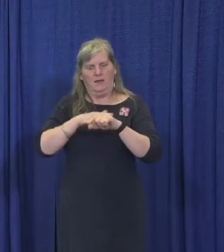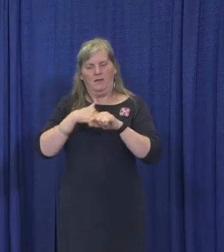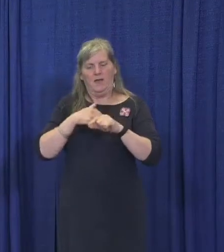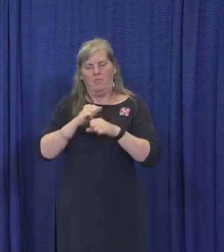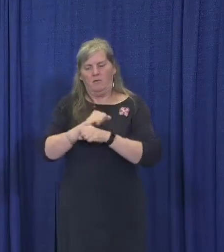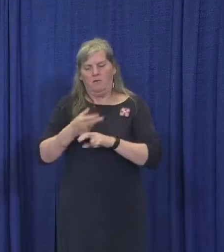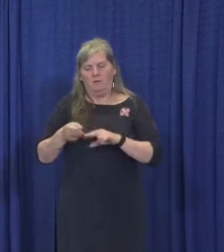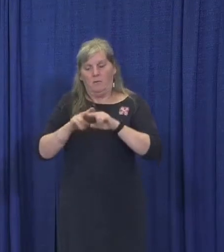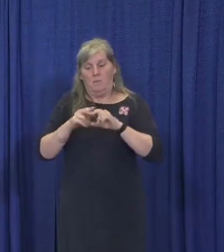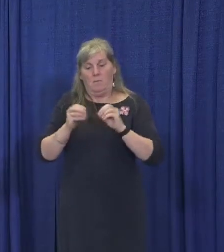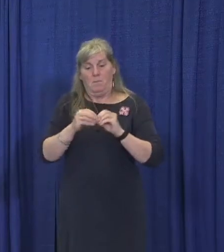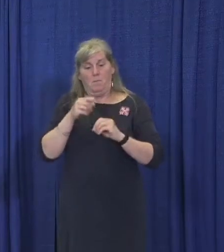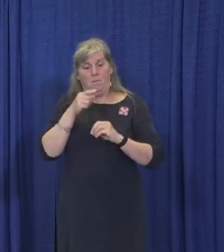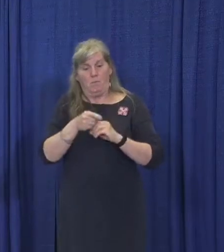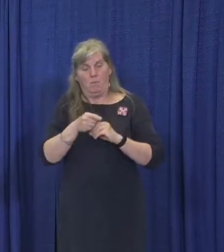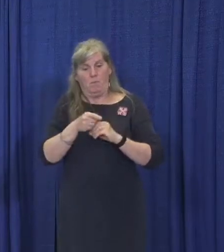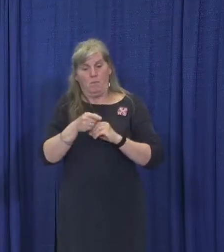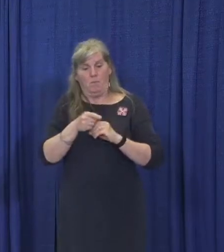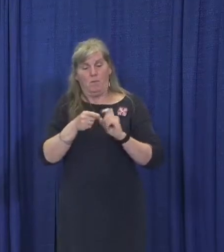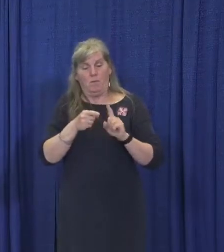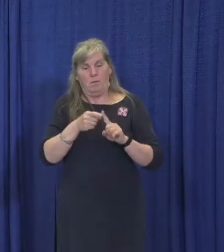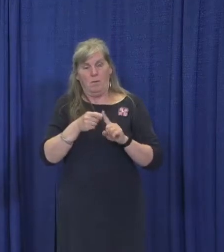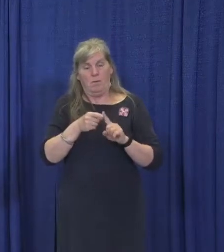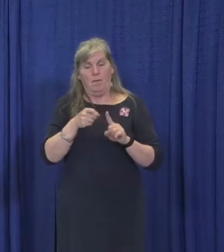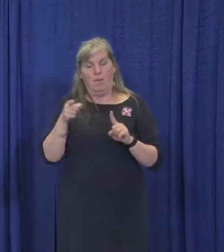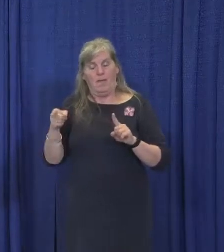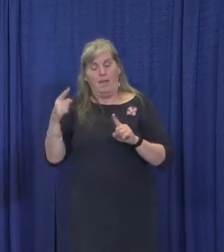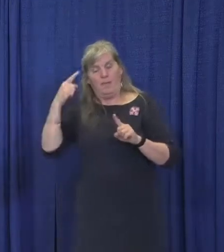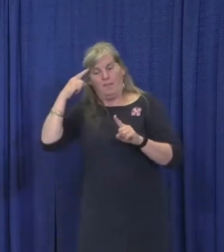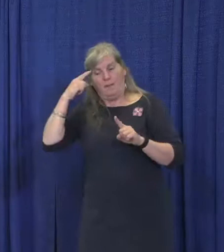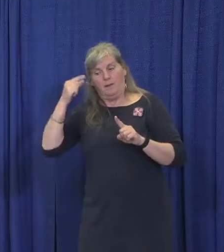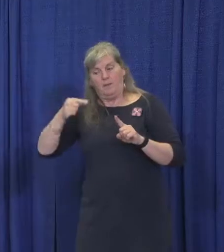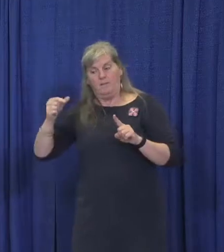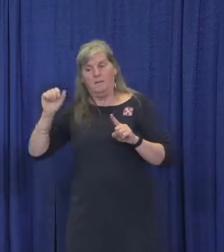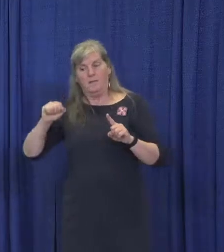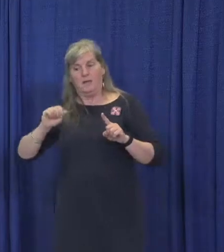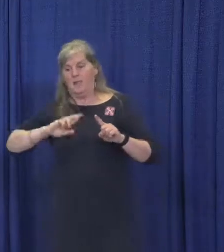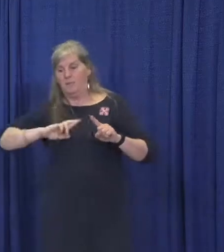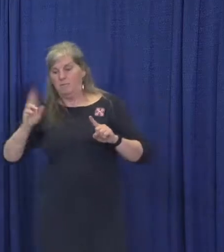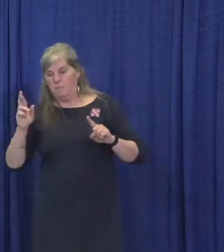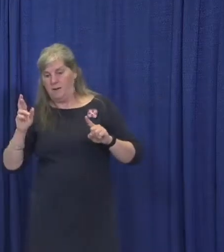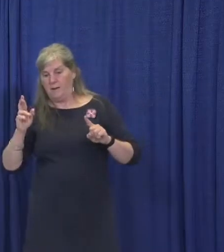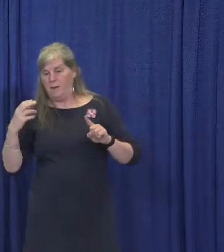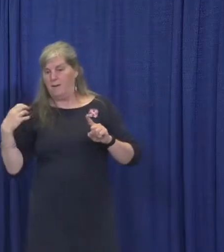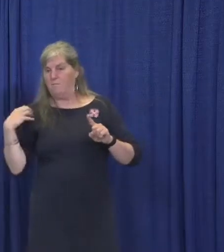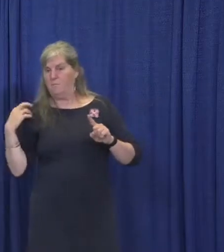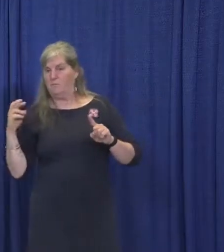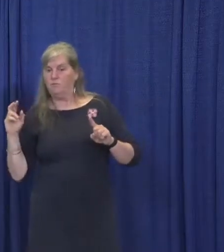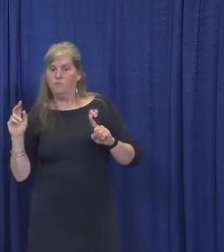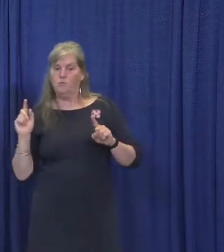every time we have and increasing cases one of the things the government can do is